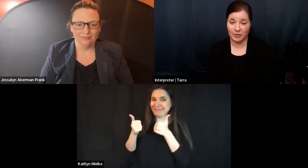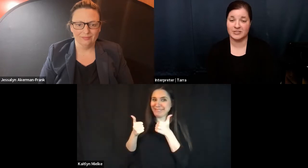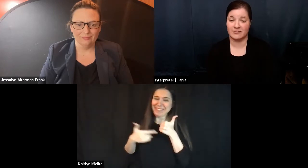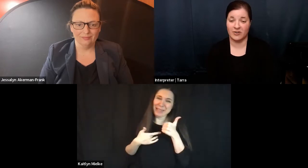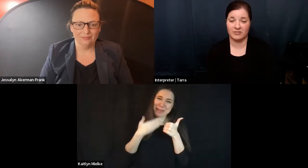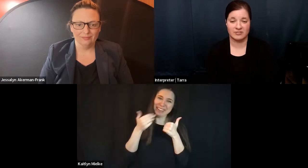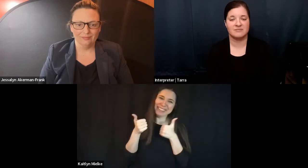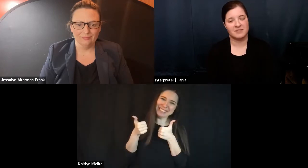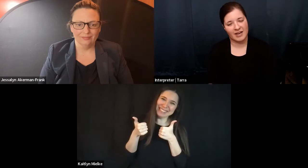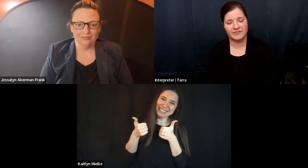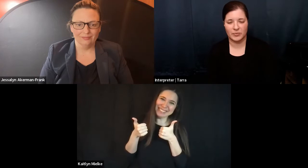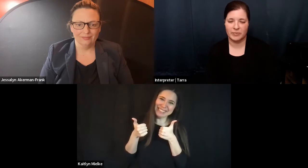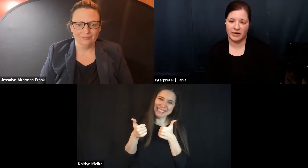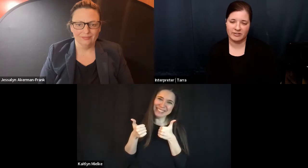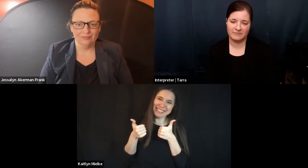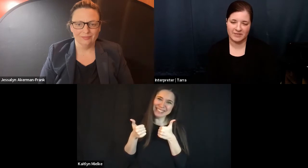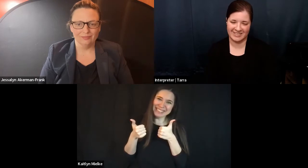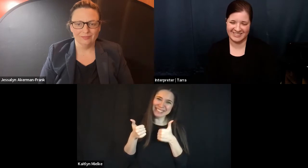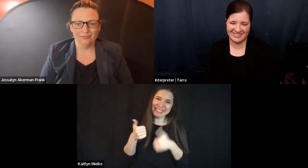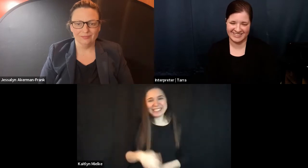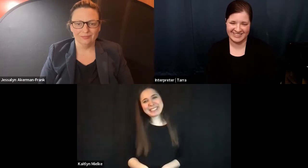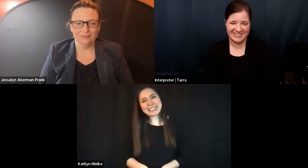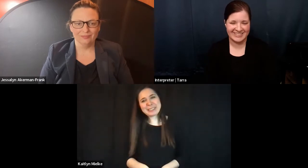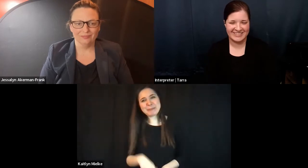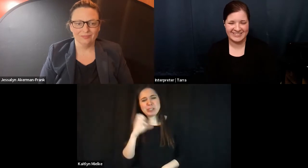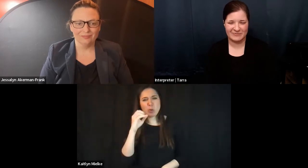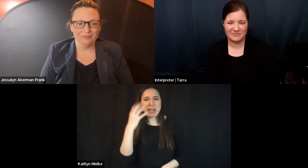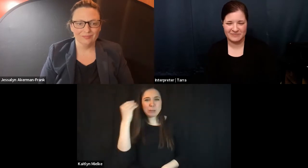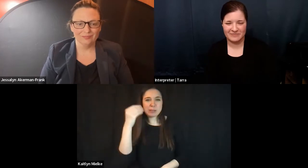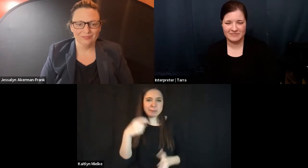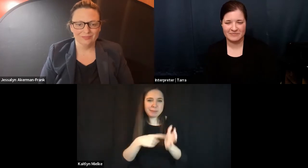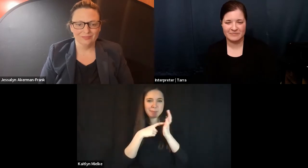So then I don't feel bad because I'm always the one that falls.